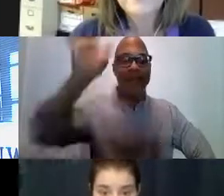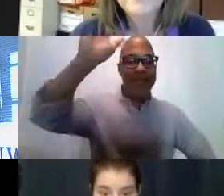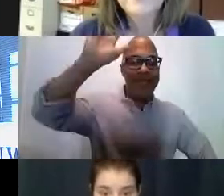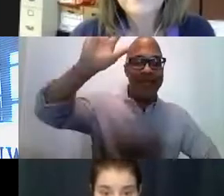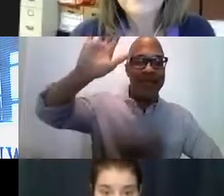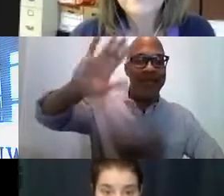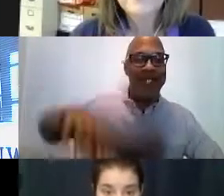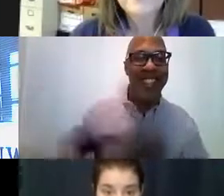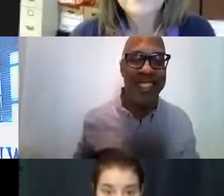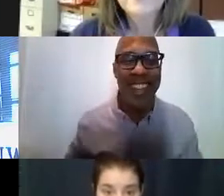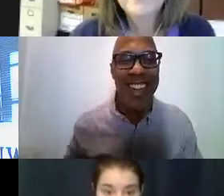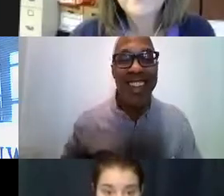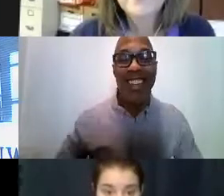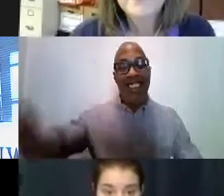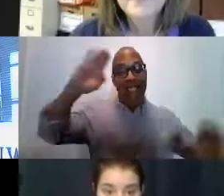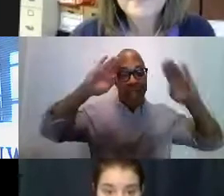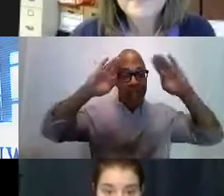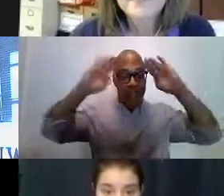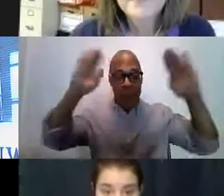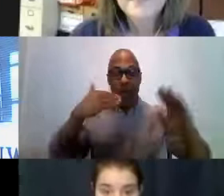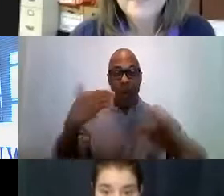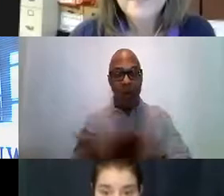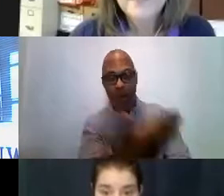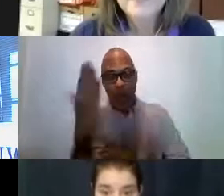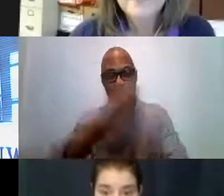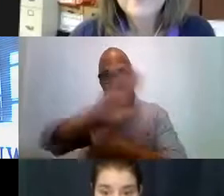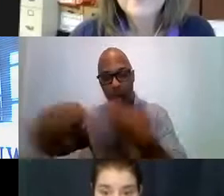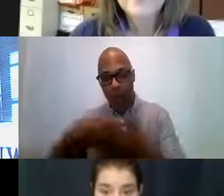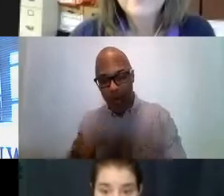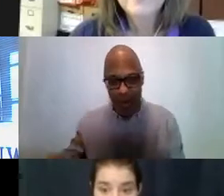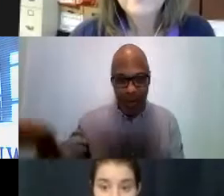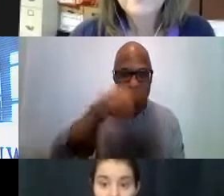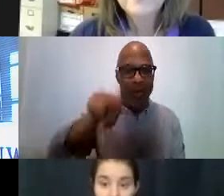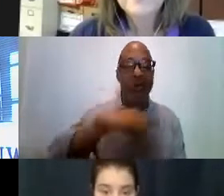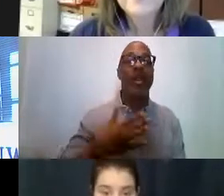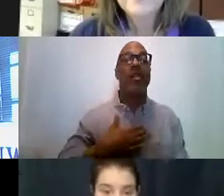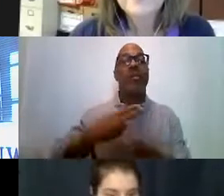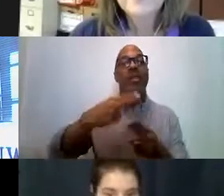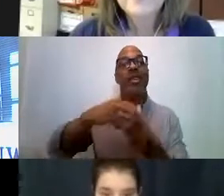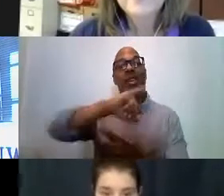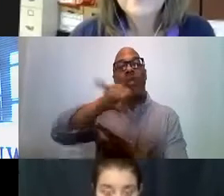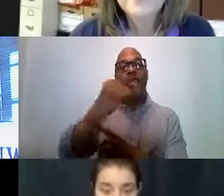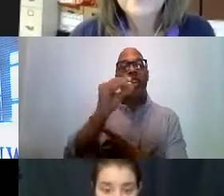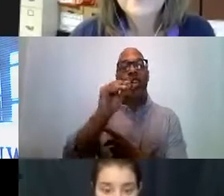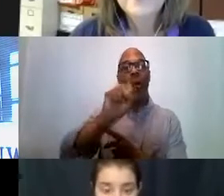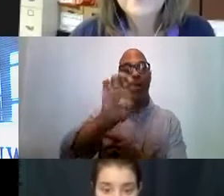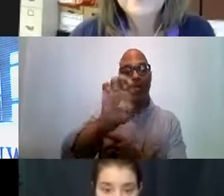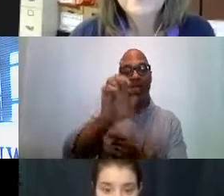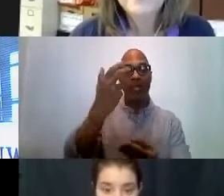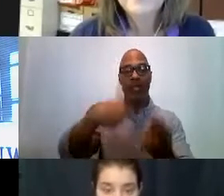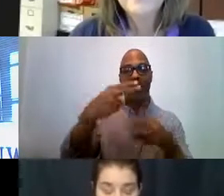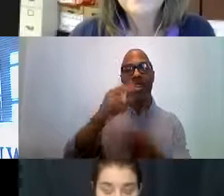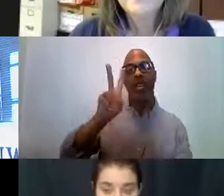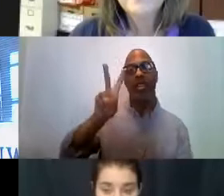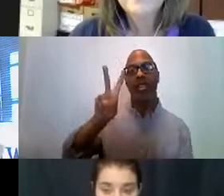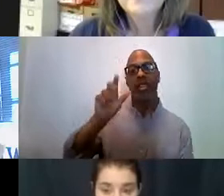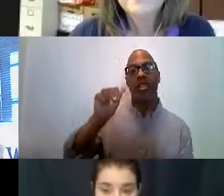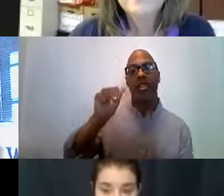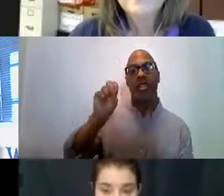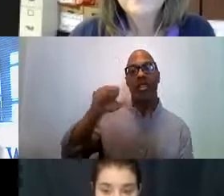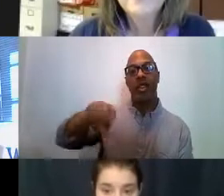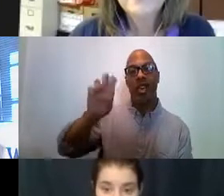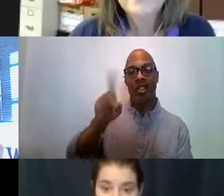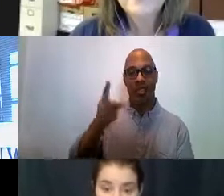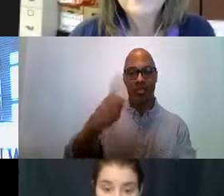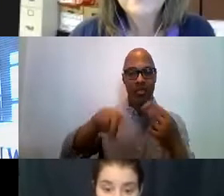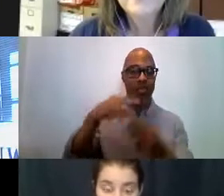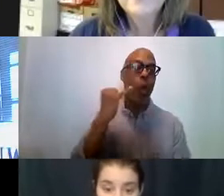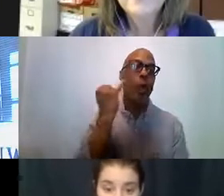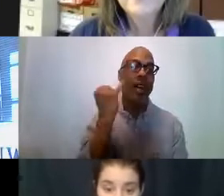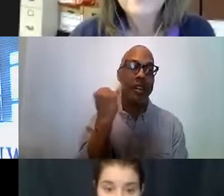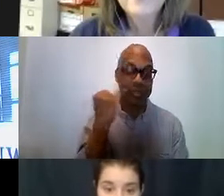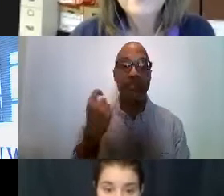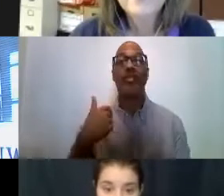Jose: Hello! Good morning, all. My name is Jose Vazquez. (signed name)